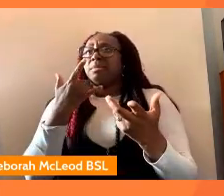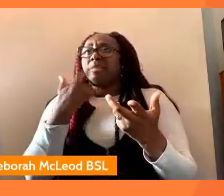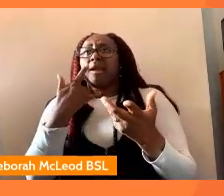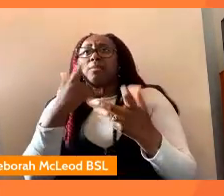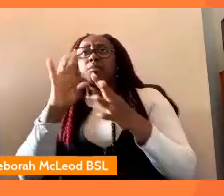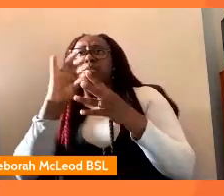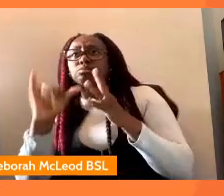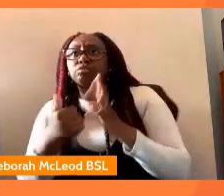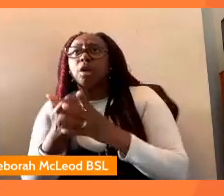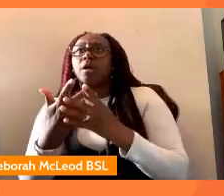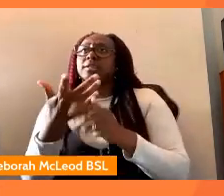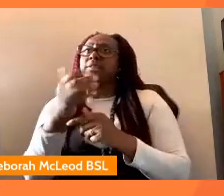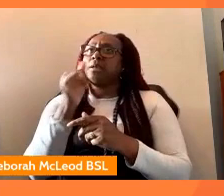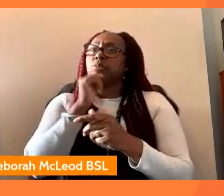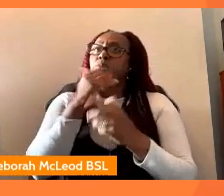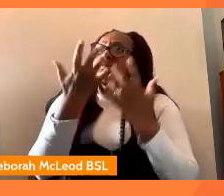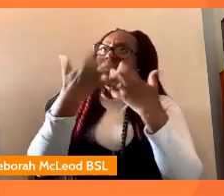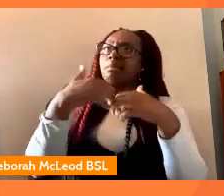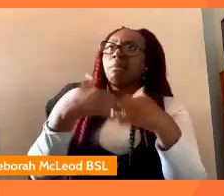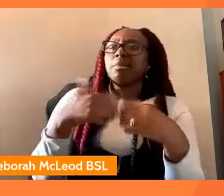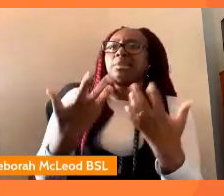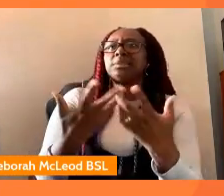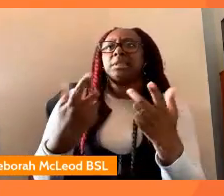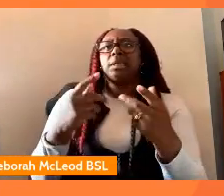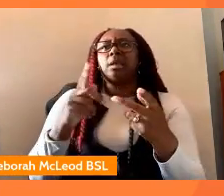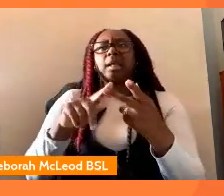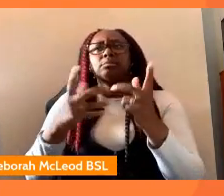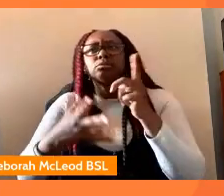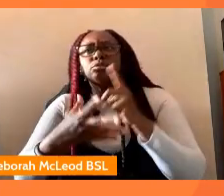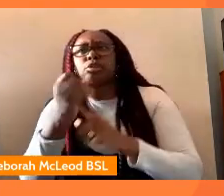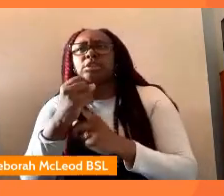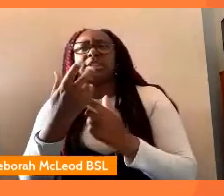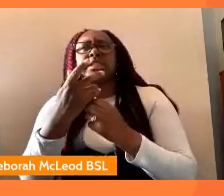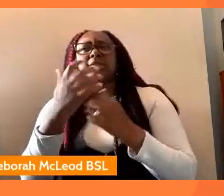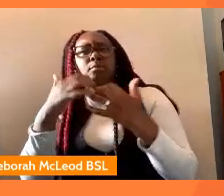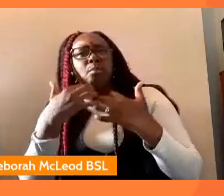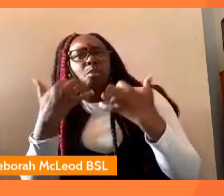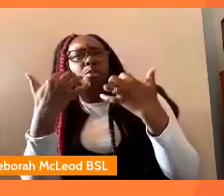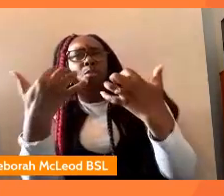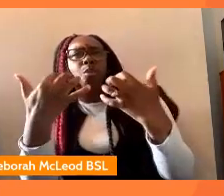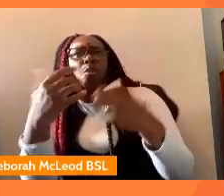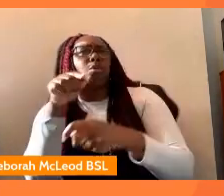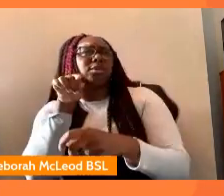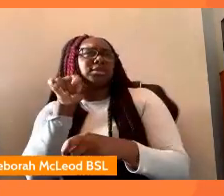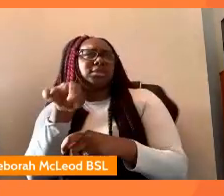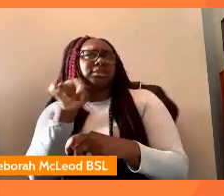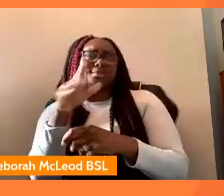technology and to achieve the audiences that those, the investment in those technologies requires.